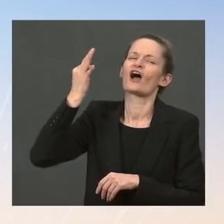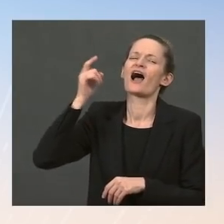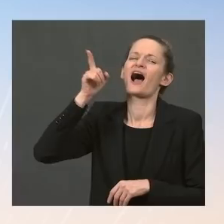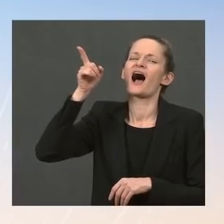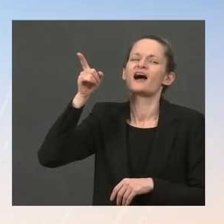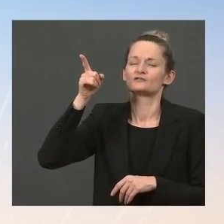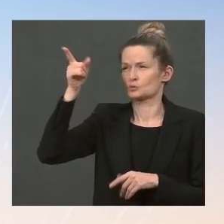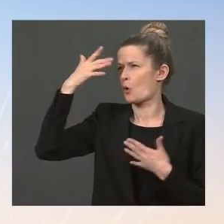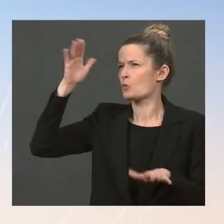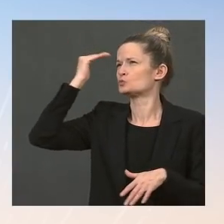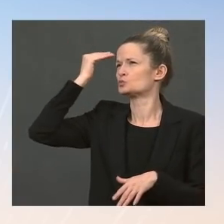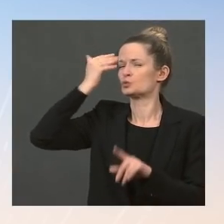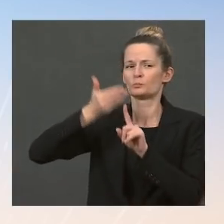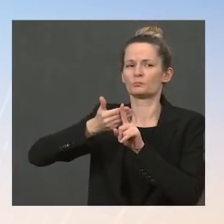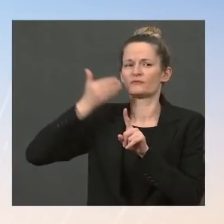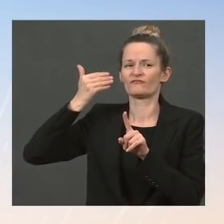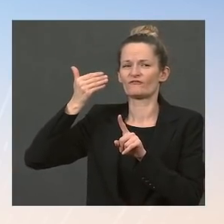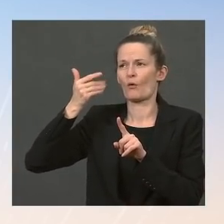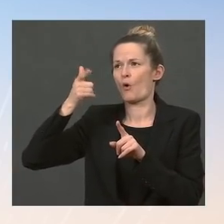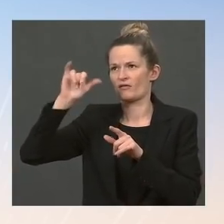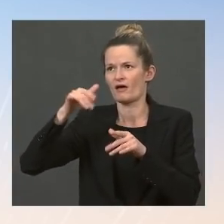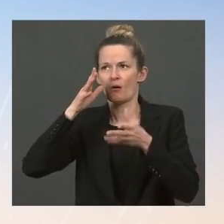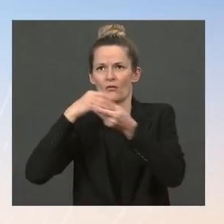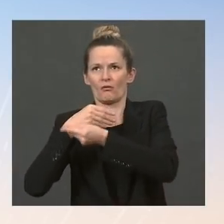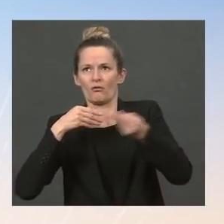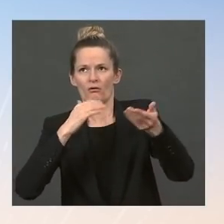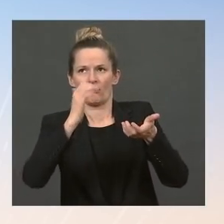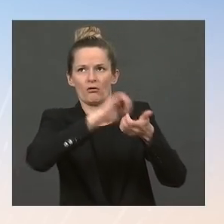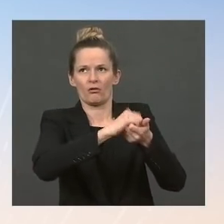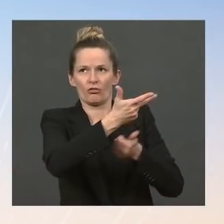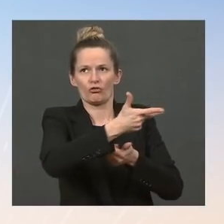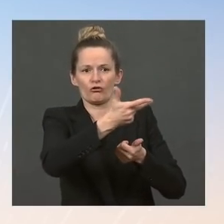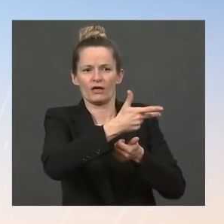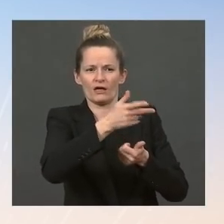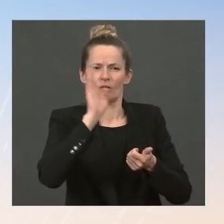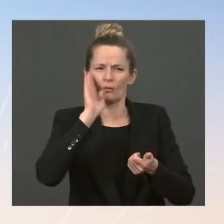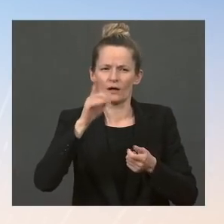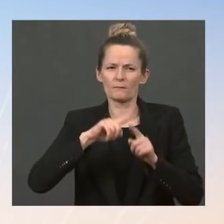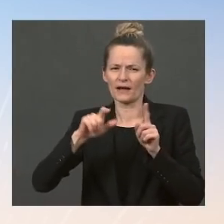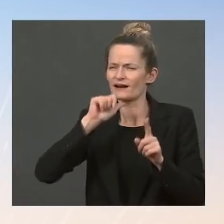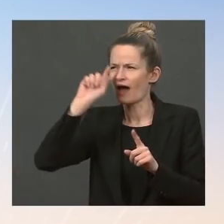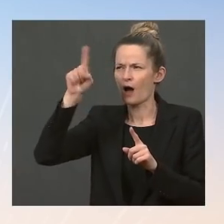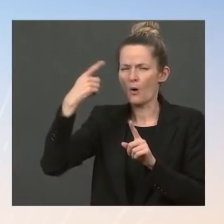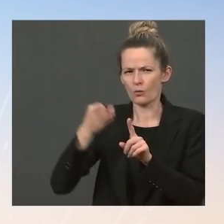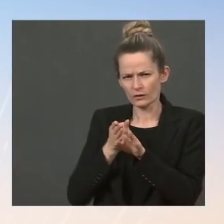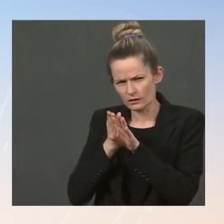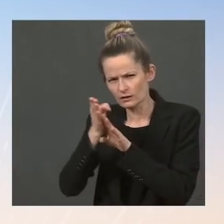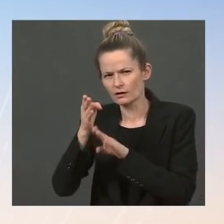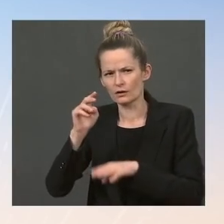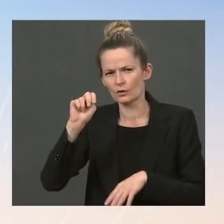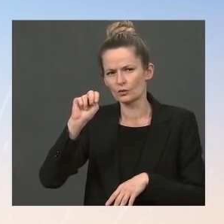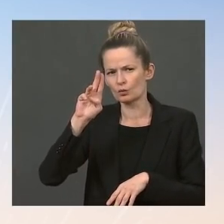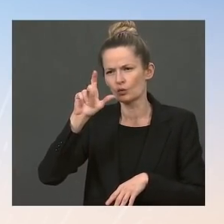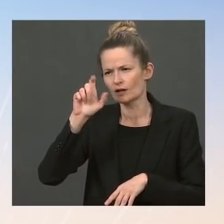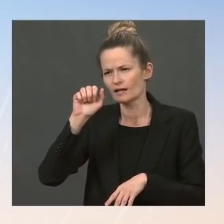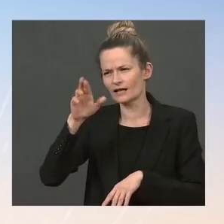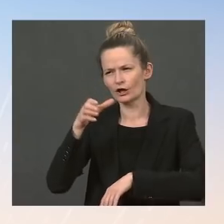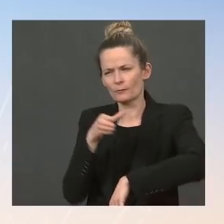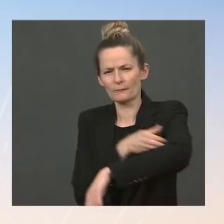Ms. Psaki: Yeah. The Press:-- yesterday, the arrangement was broader than just the nuclear-powered submarines. Ms. Psaki: Yeah. The Press: It was cyber. It was AI. Were they specifically informed on the --